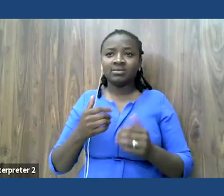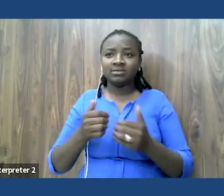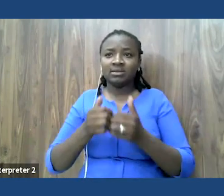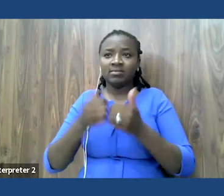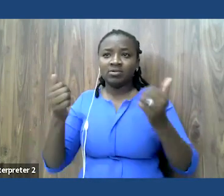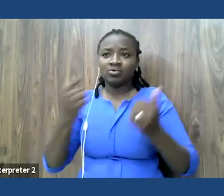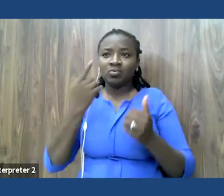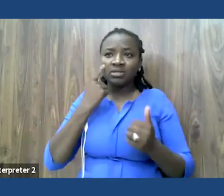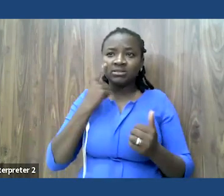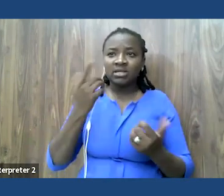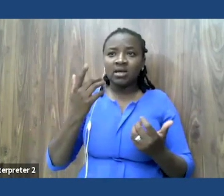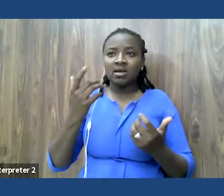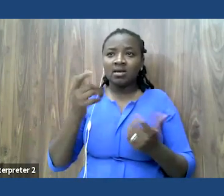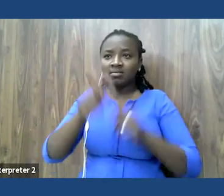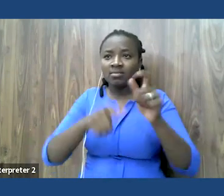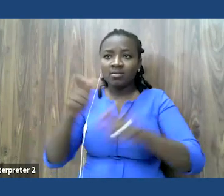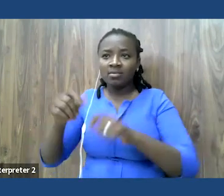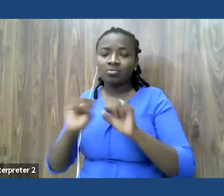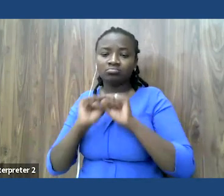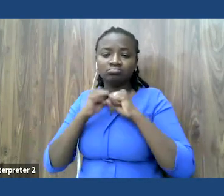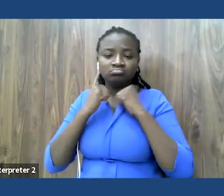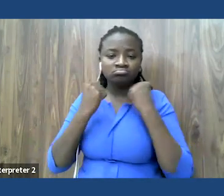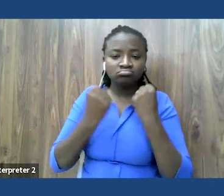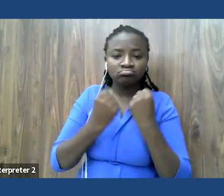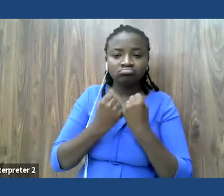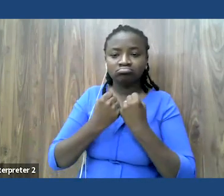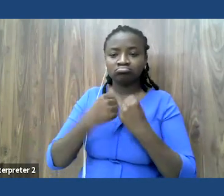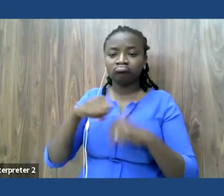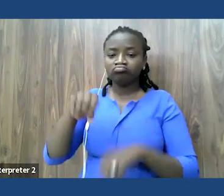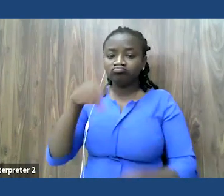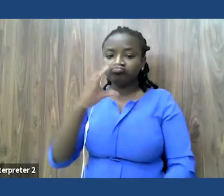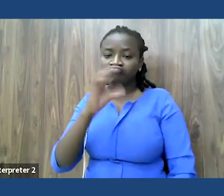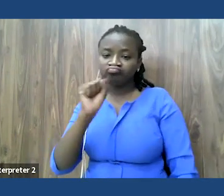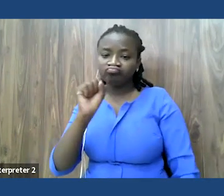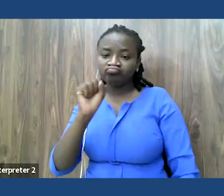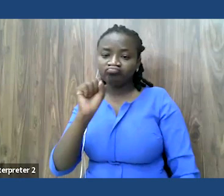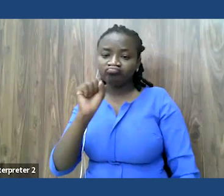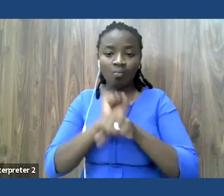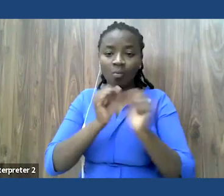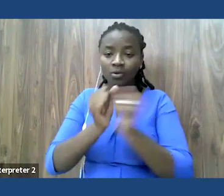and civil society and the businesses don't quite come together.